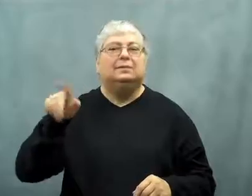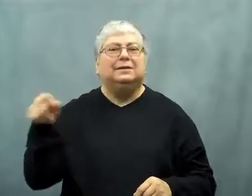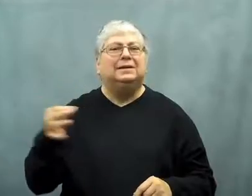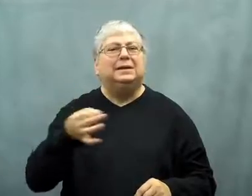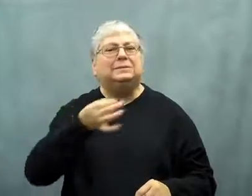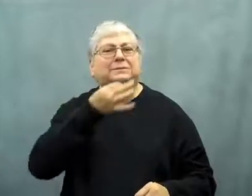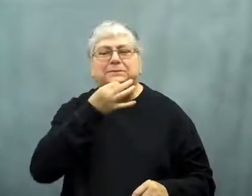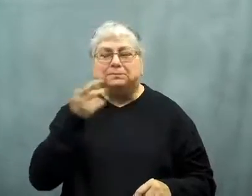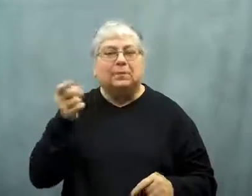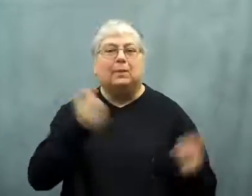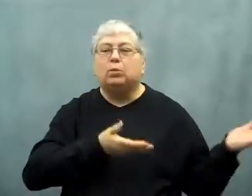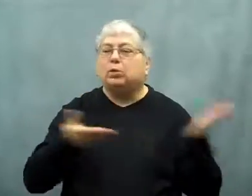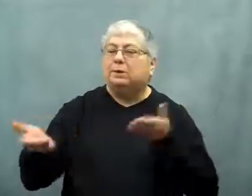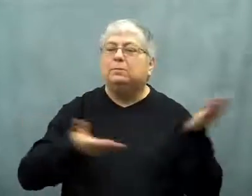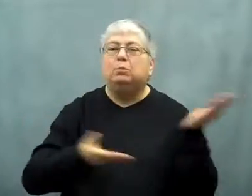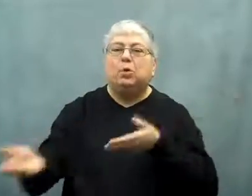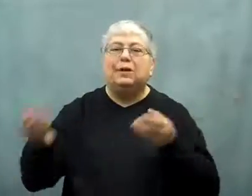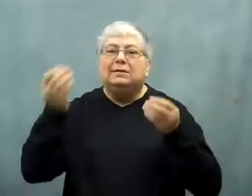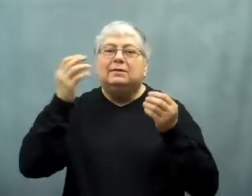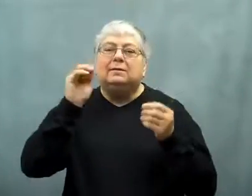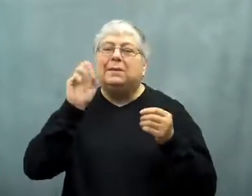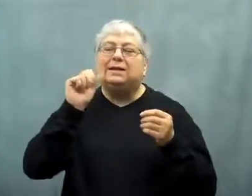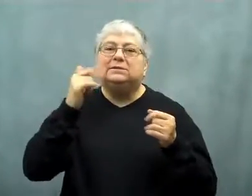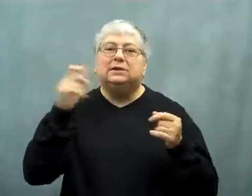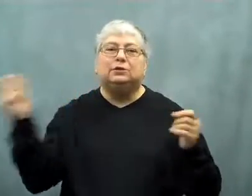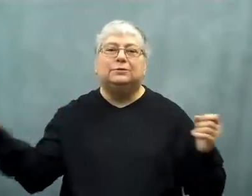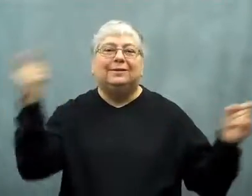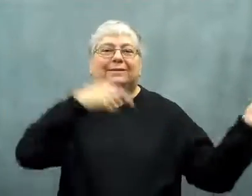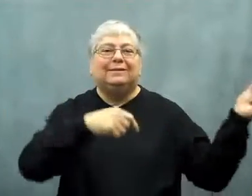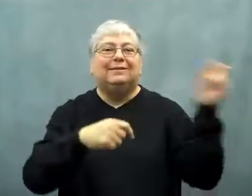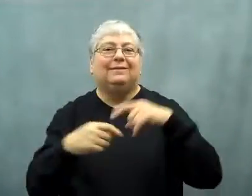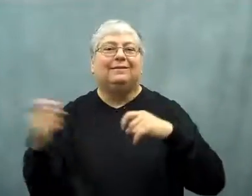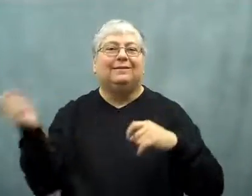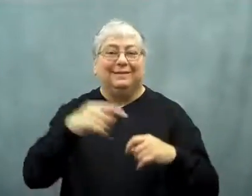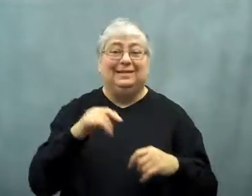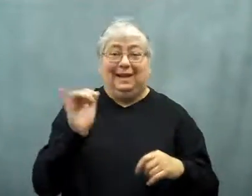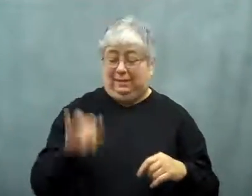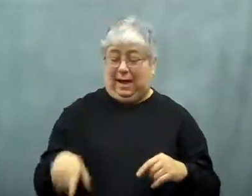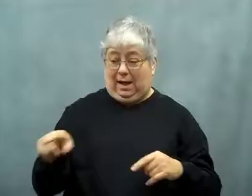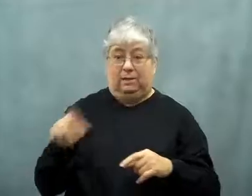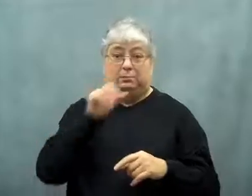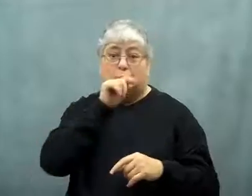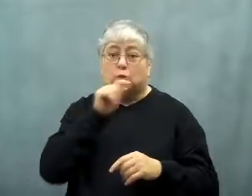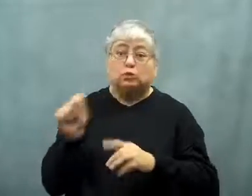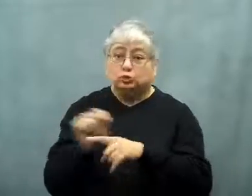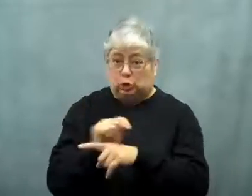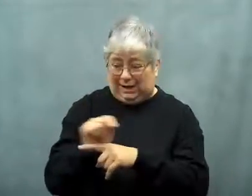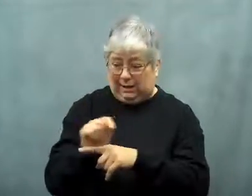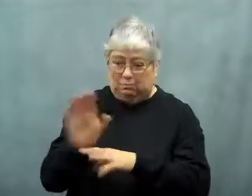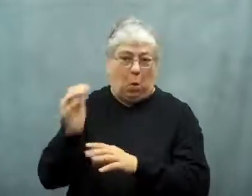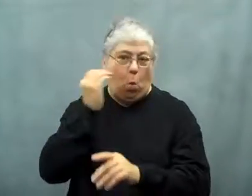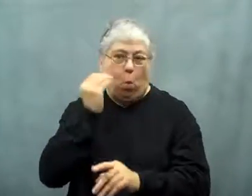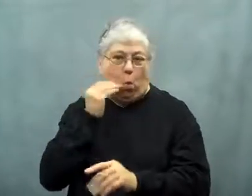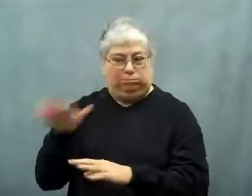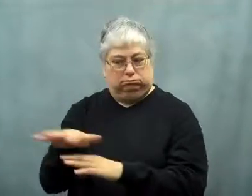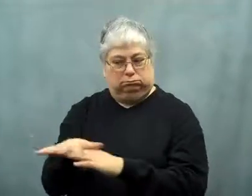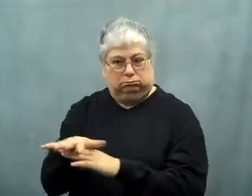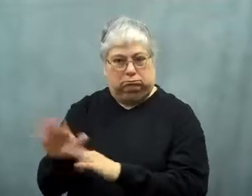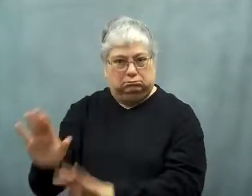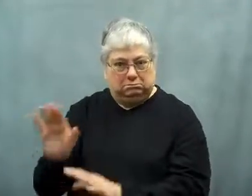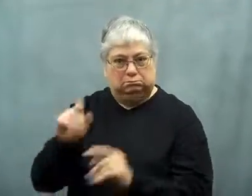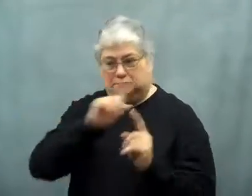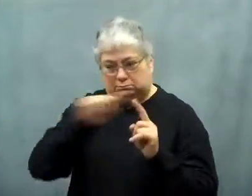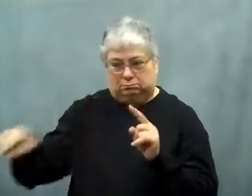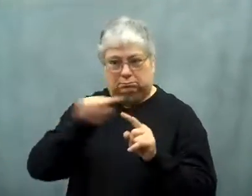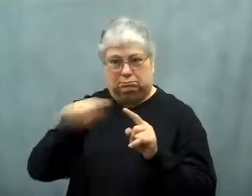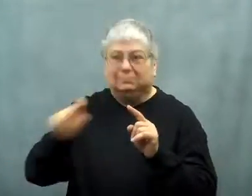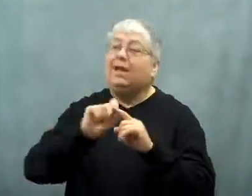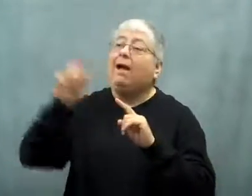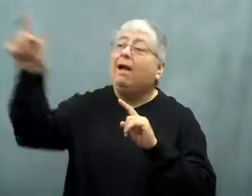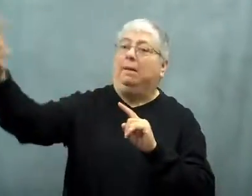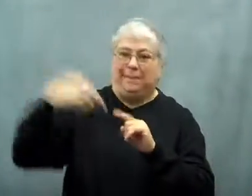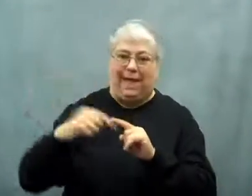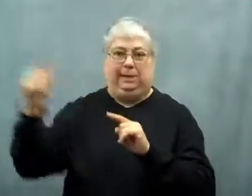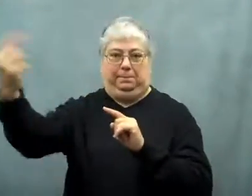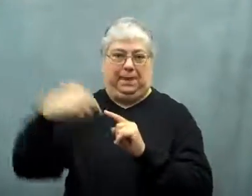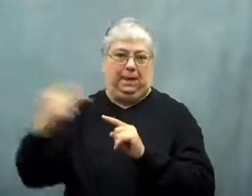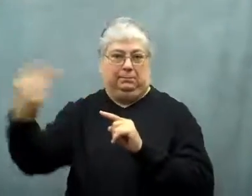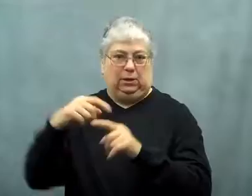to carry messages back and forth.